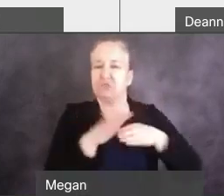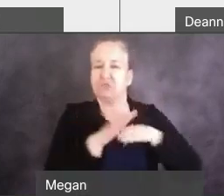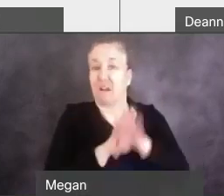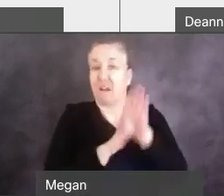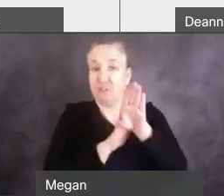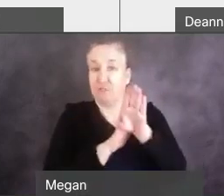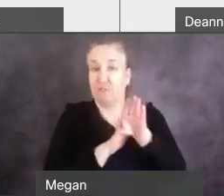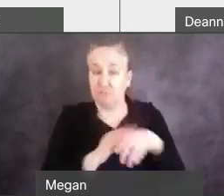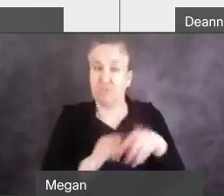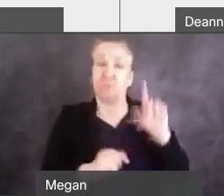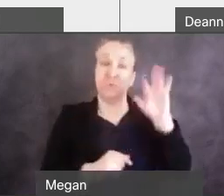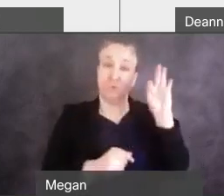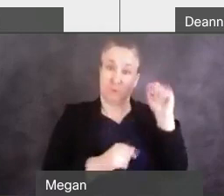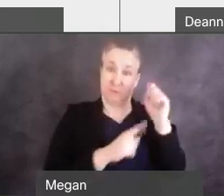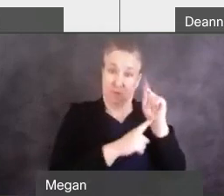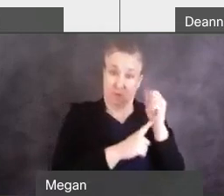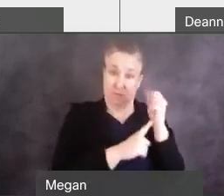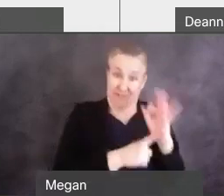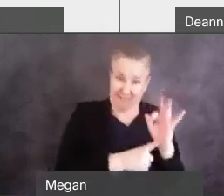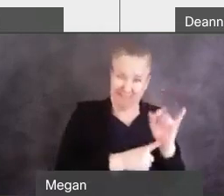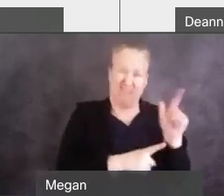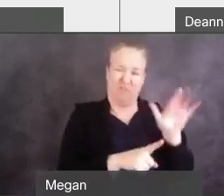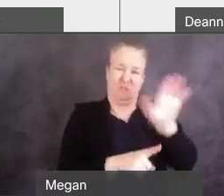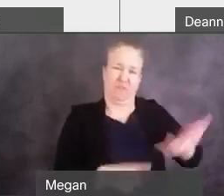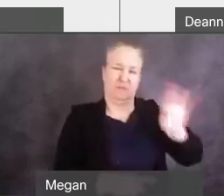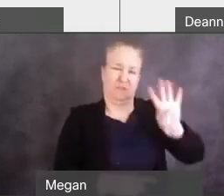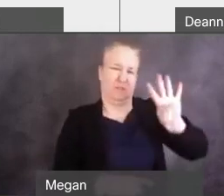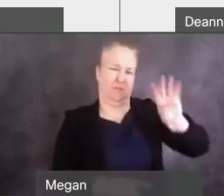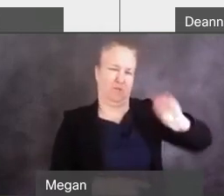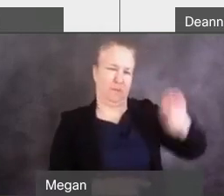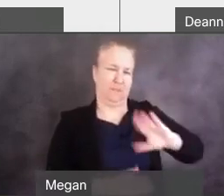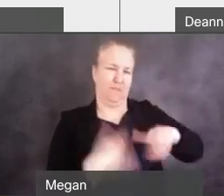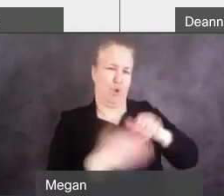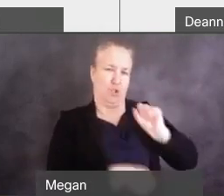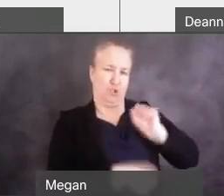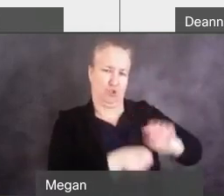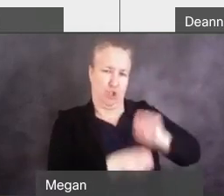hospitality industry accounted for approximately 4% of all jobs in Montgomery County.